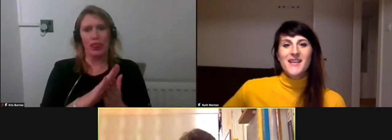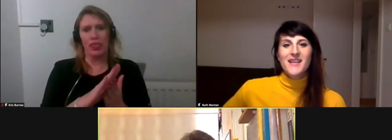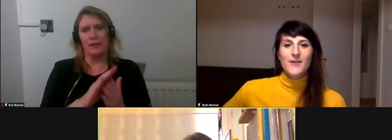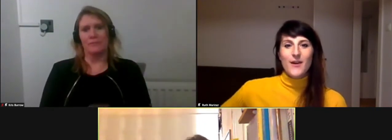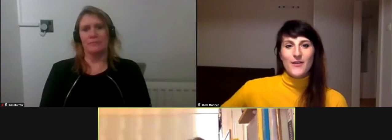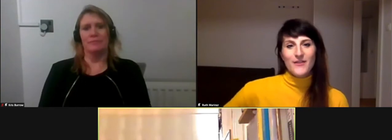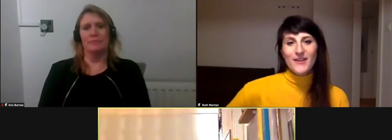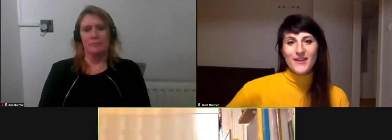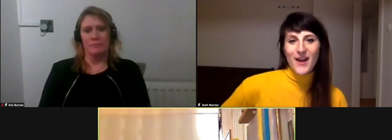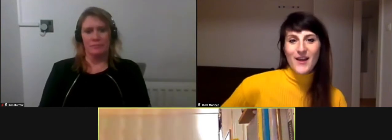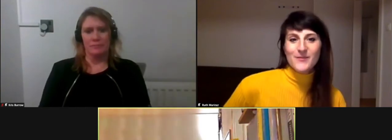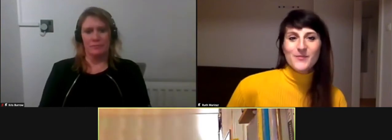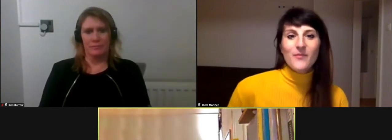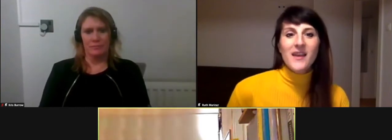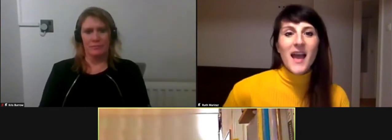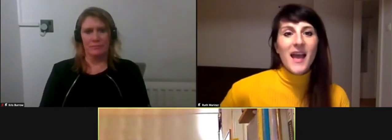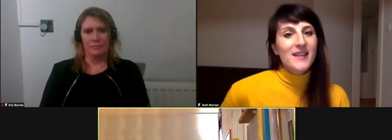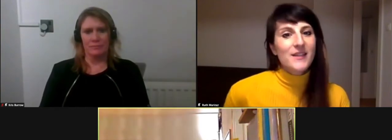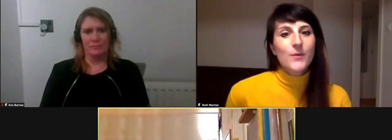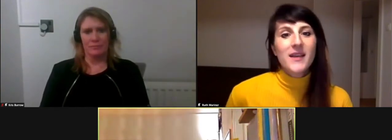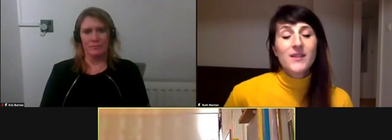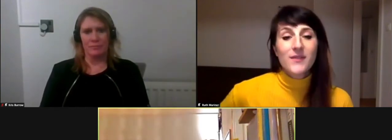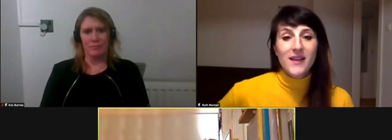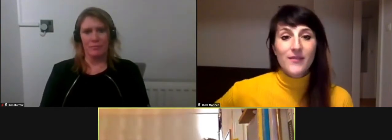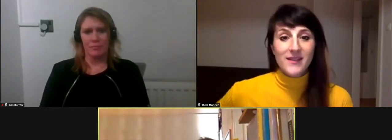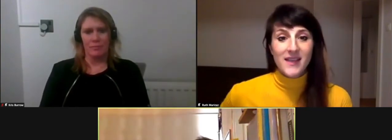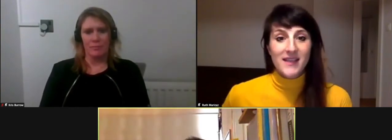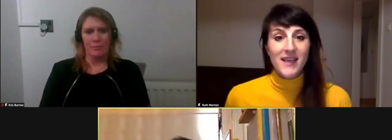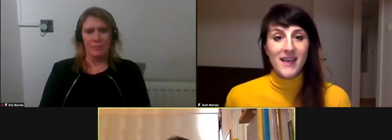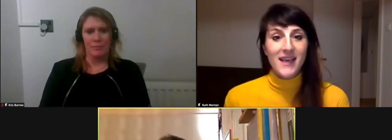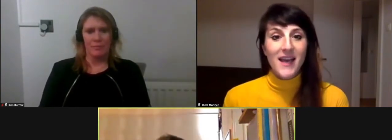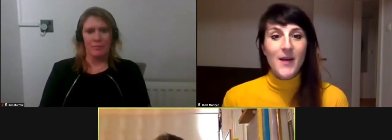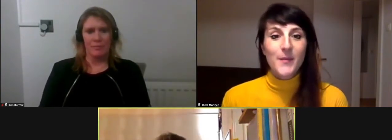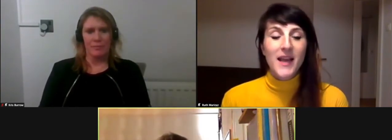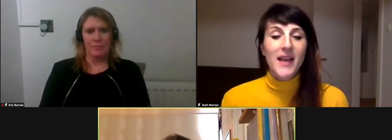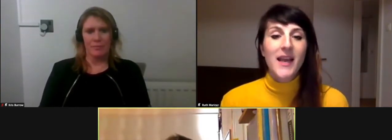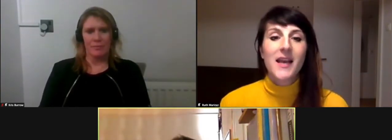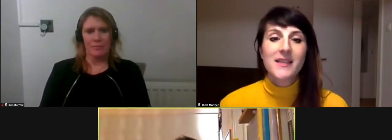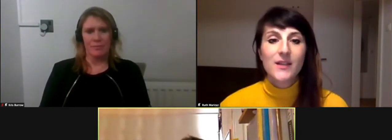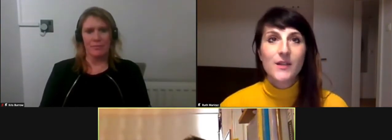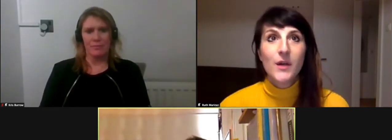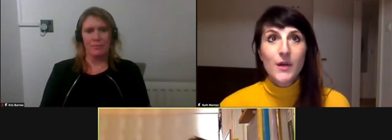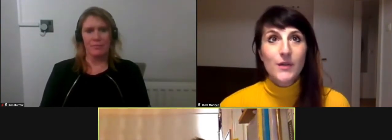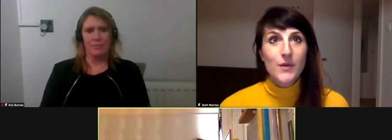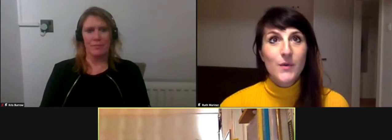Thank you other Ruth. Yeah, it's always really fascinating getting access